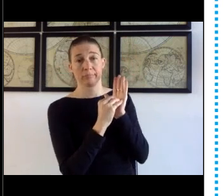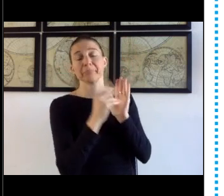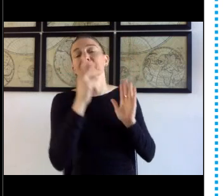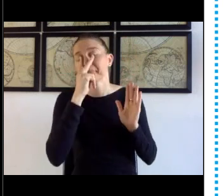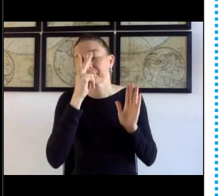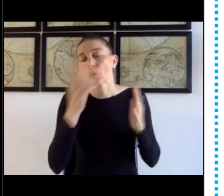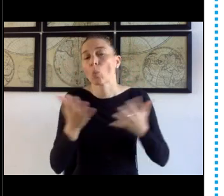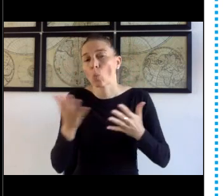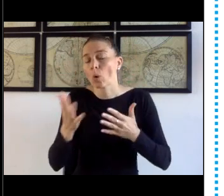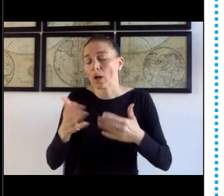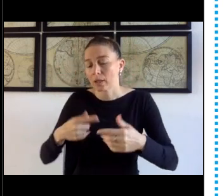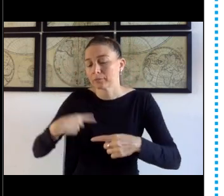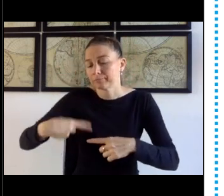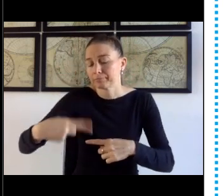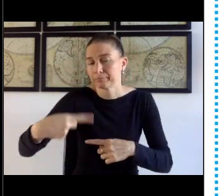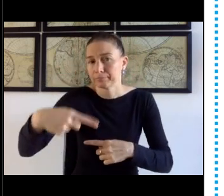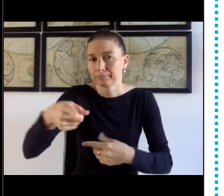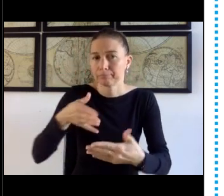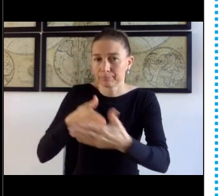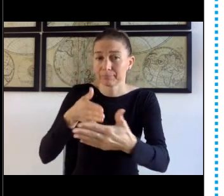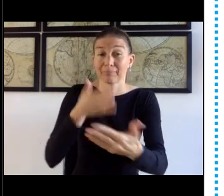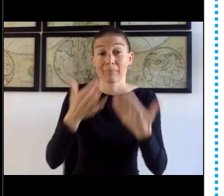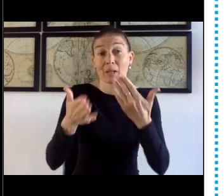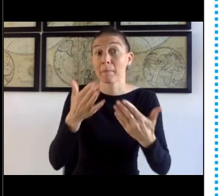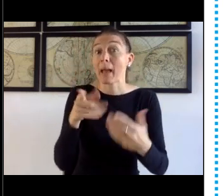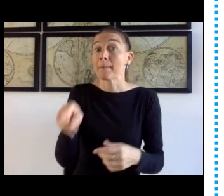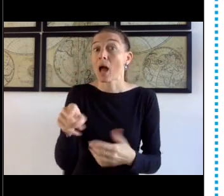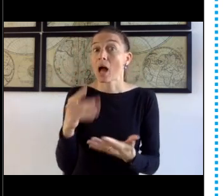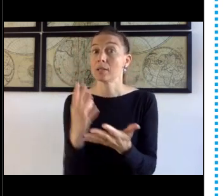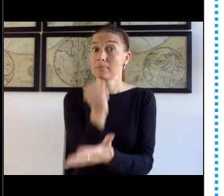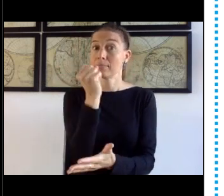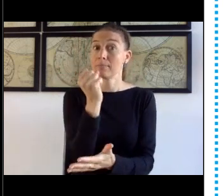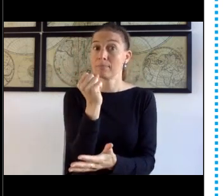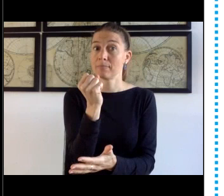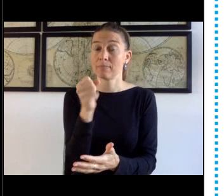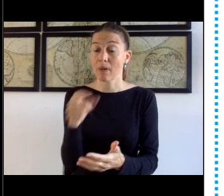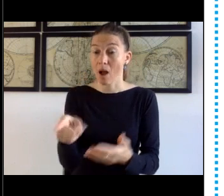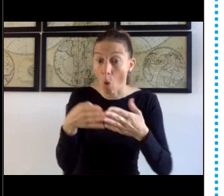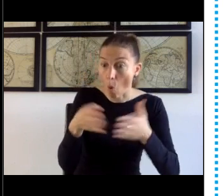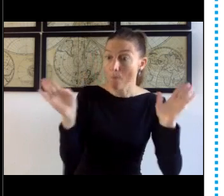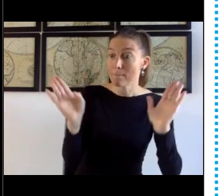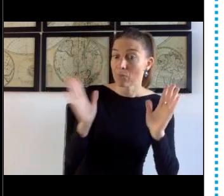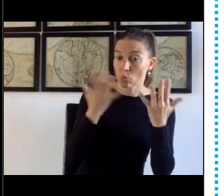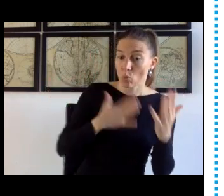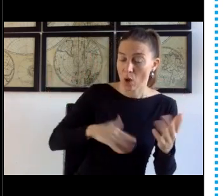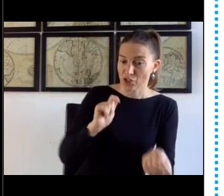and maybe open up a new angle for us to improve the rights of passengers with disabilities.